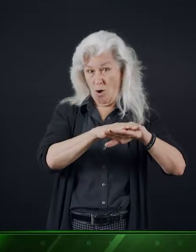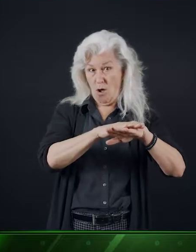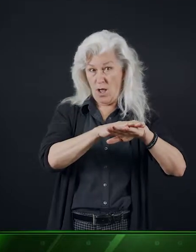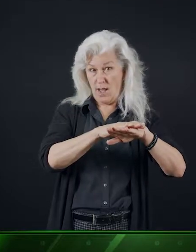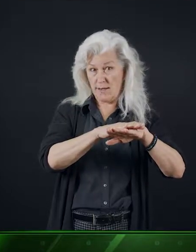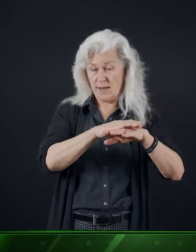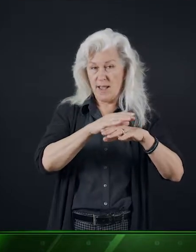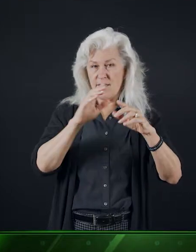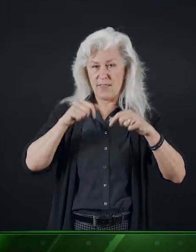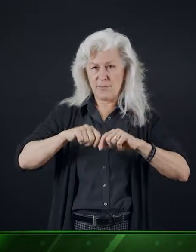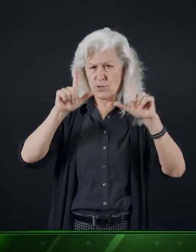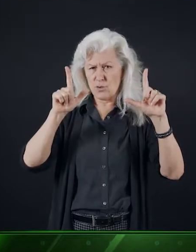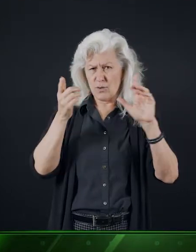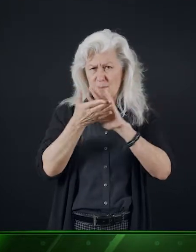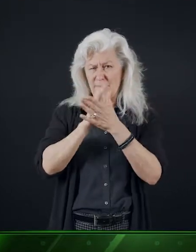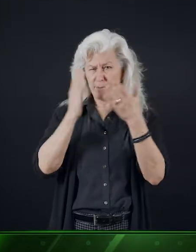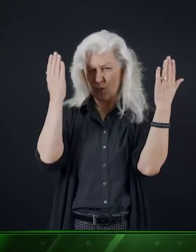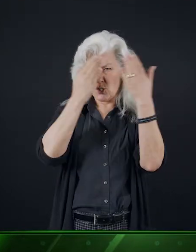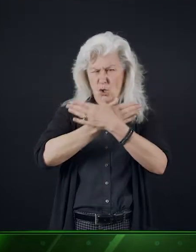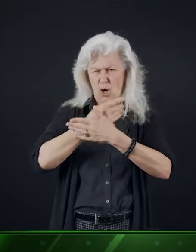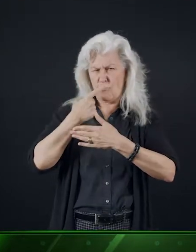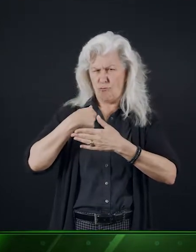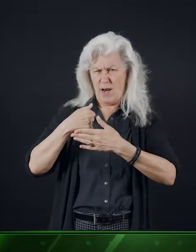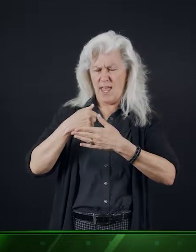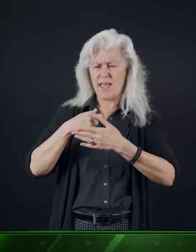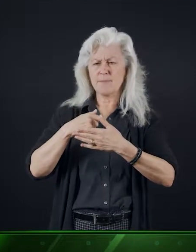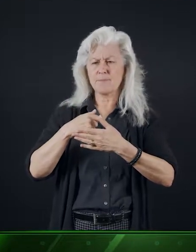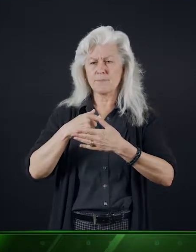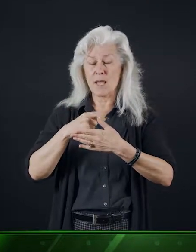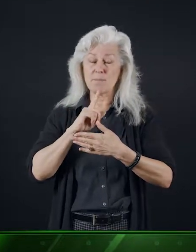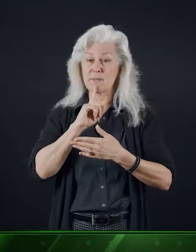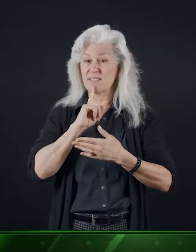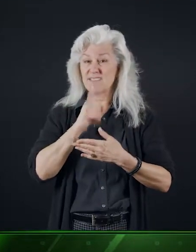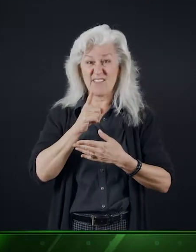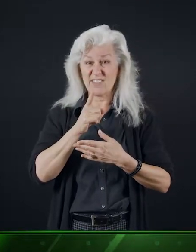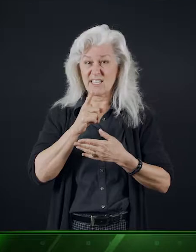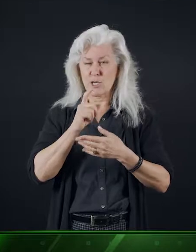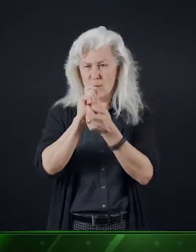the screen gets this kind of dark-reddish tinge to it, but definitely you can customize this.